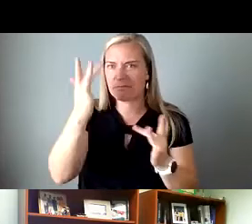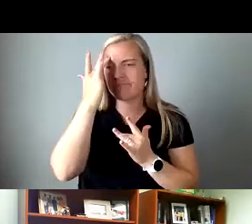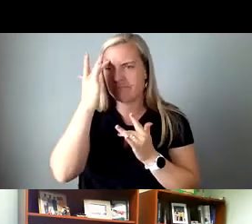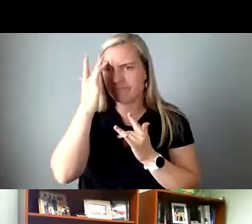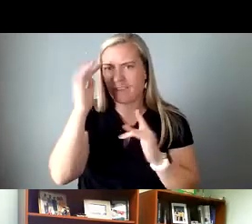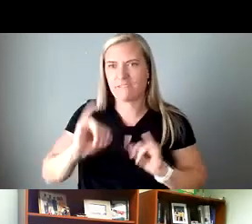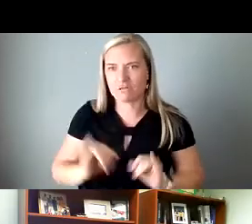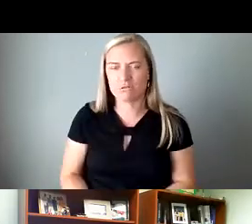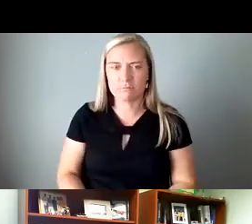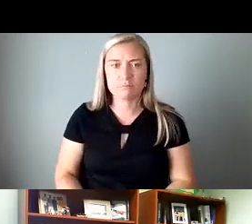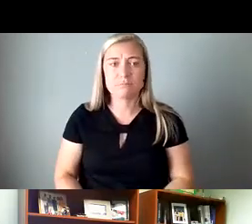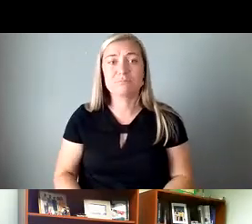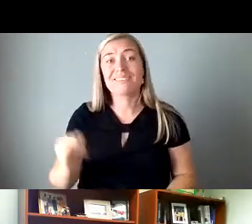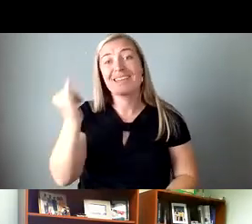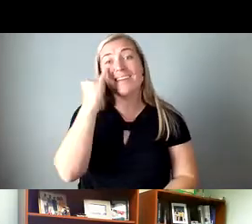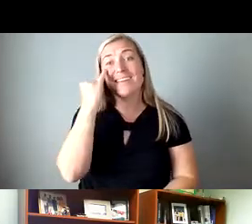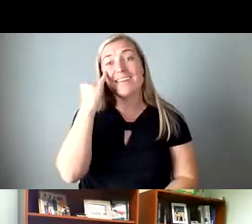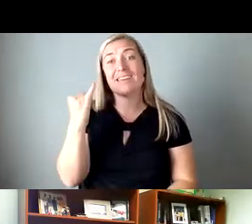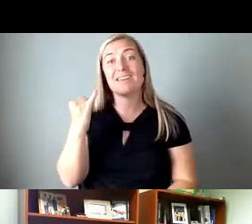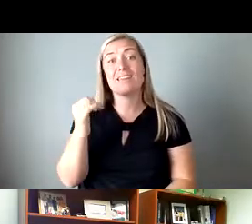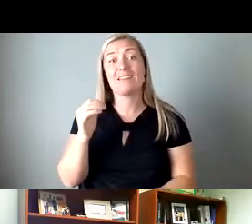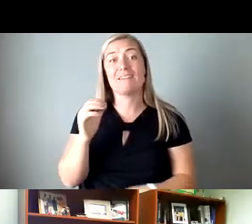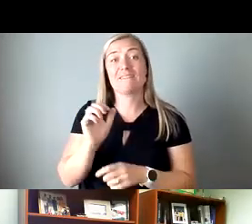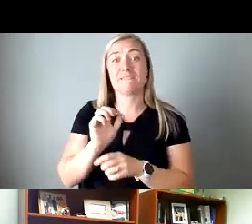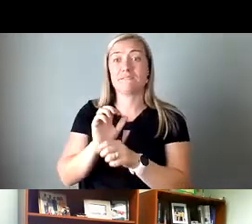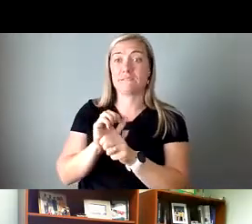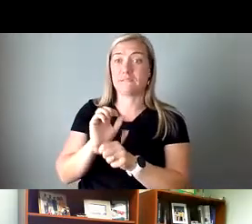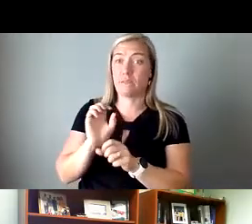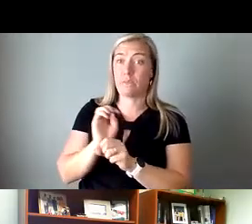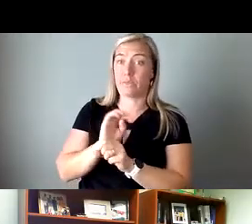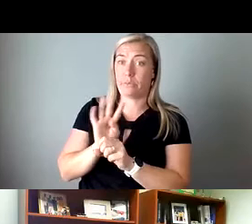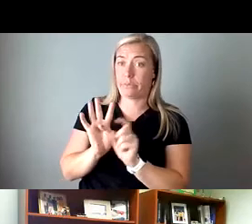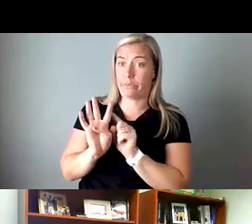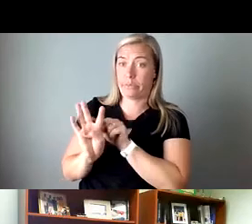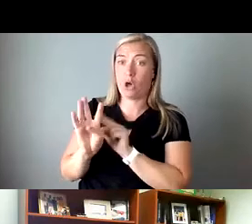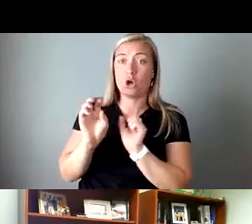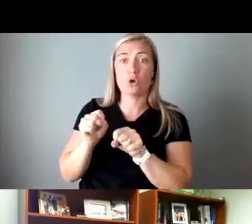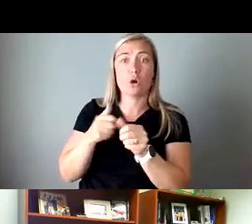that virus was able to evade the antibody response other immune